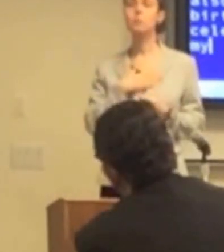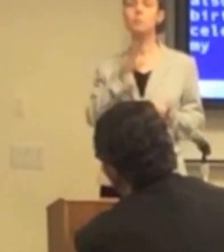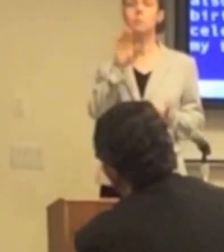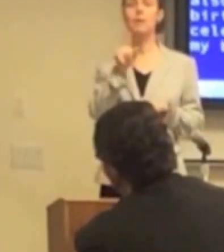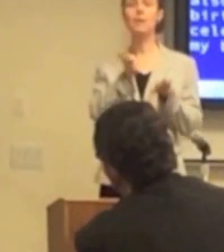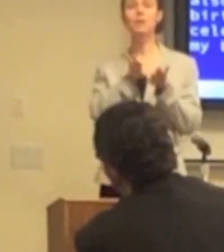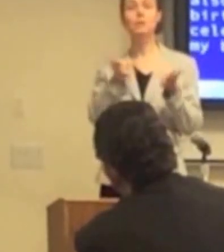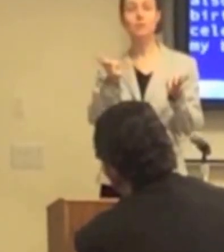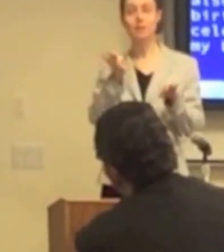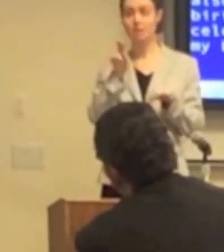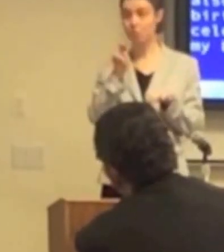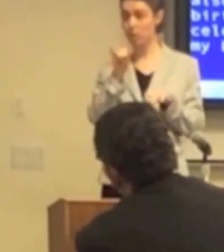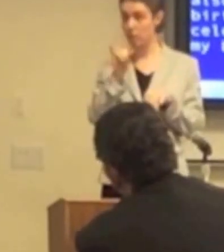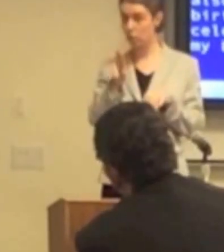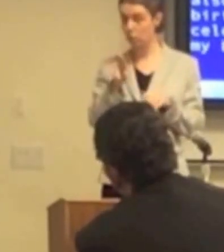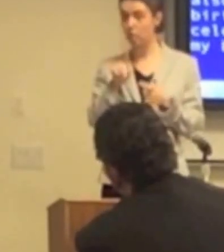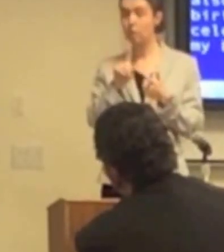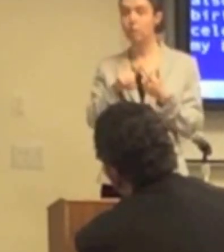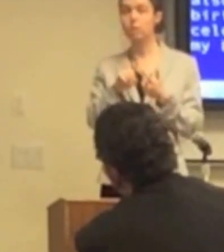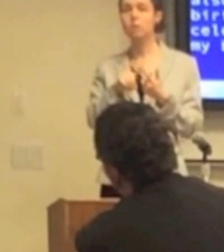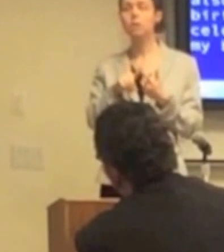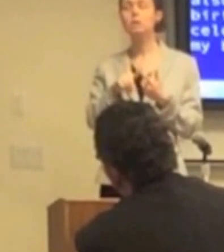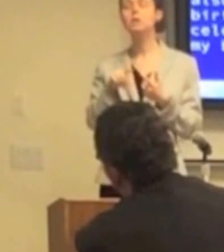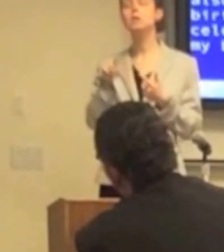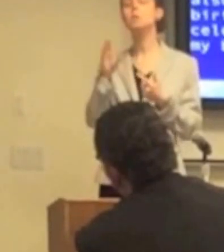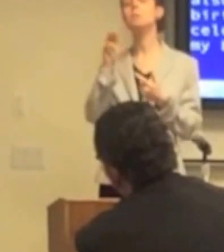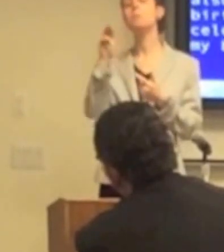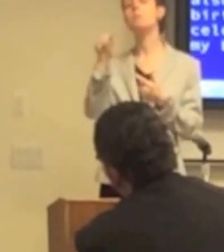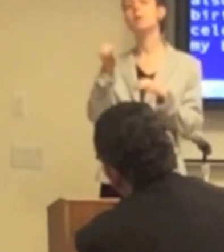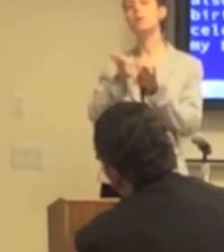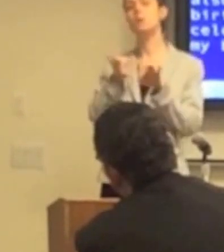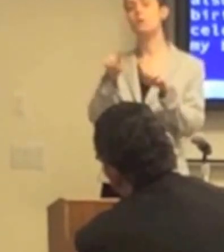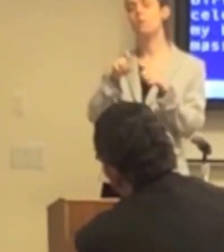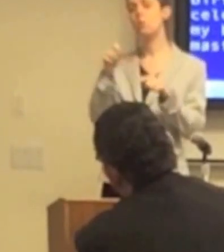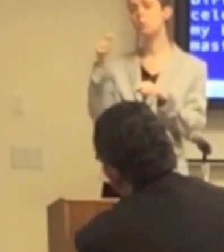my Master's from Georgetown University, a full time position with a tech